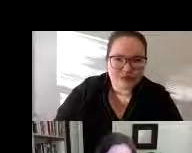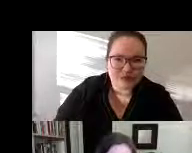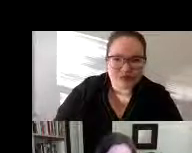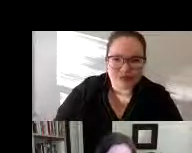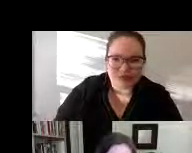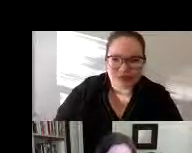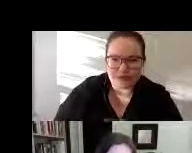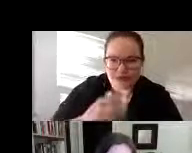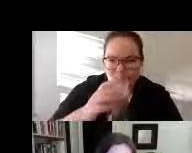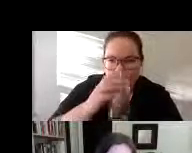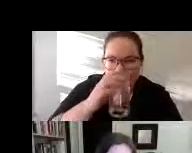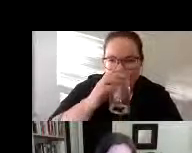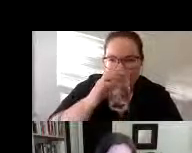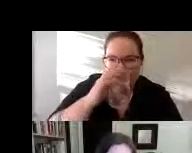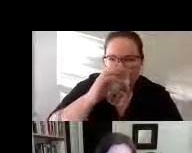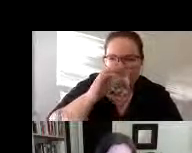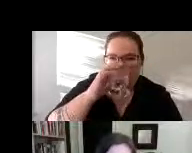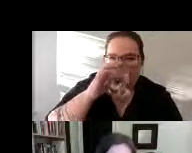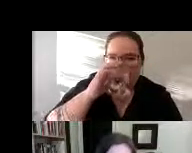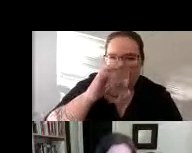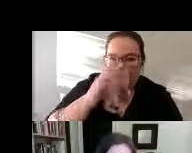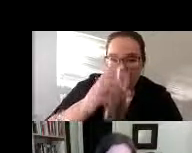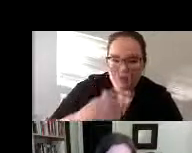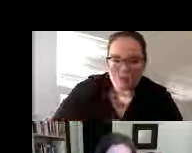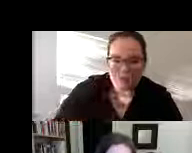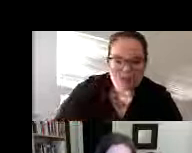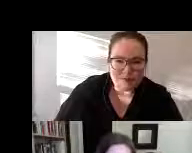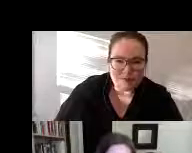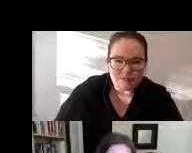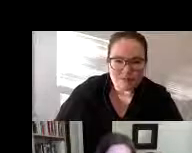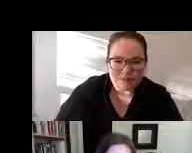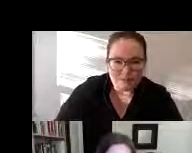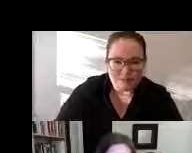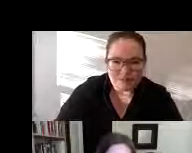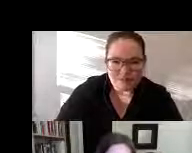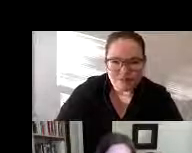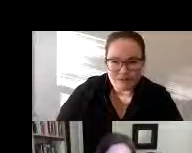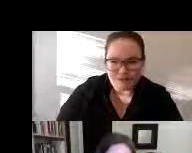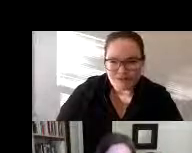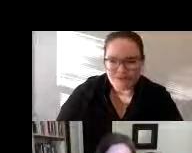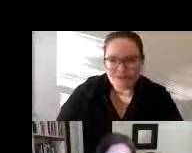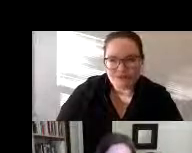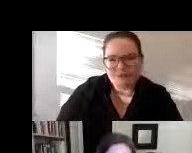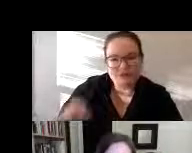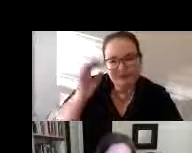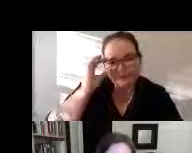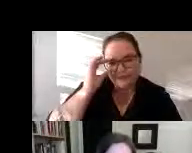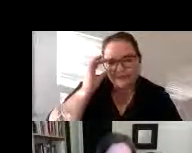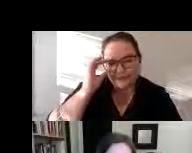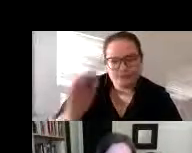and my family has always kept a very, very strong record, so I am honored to share these photos